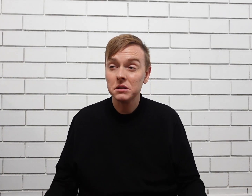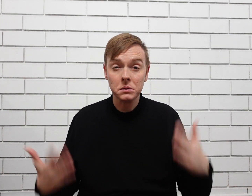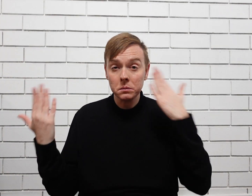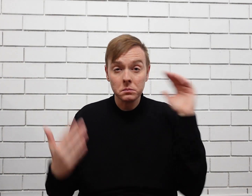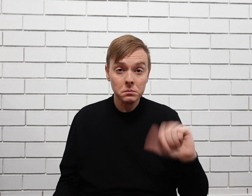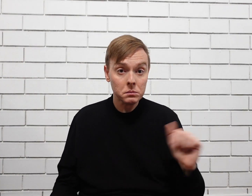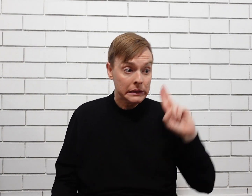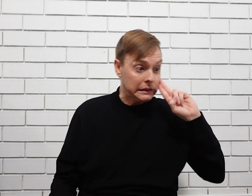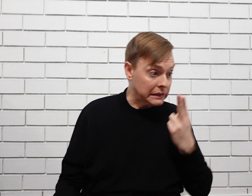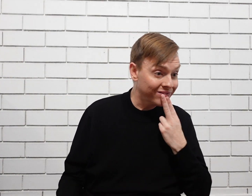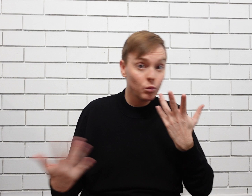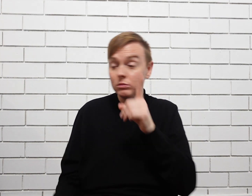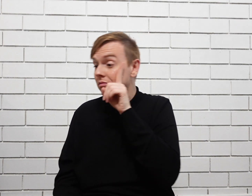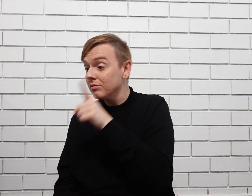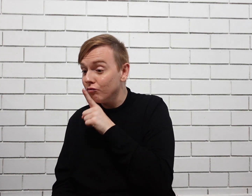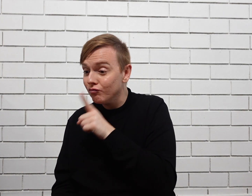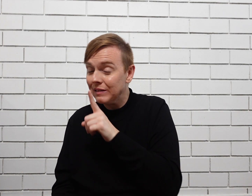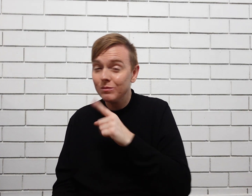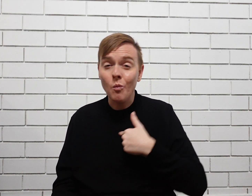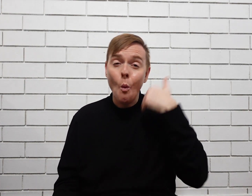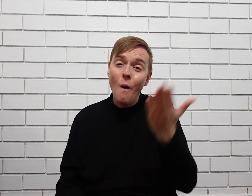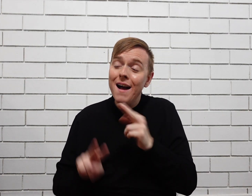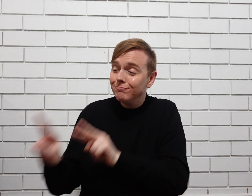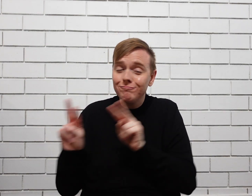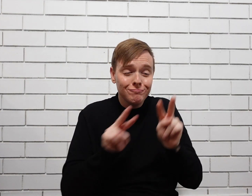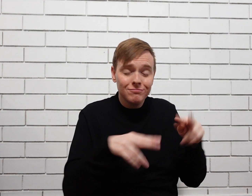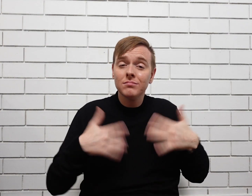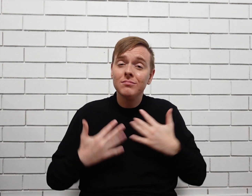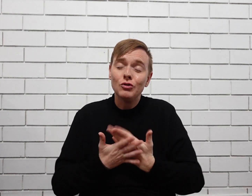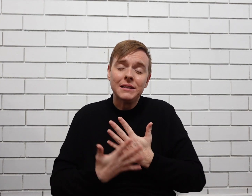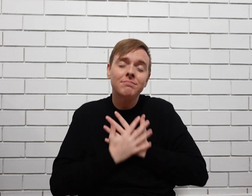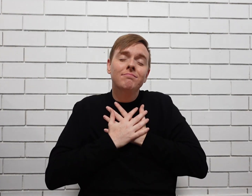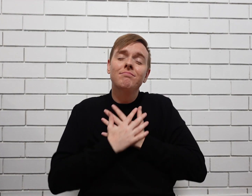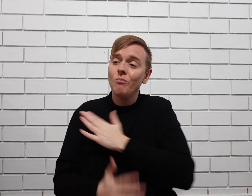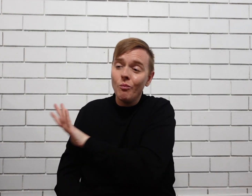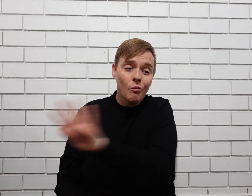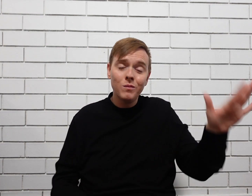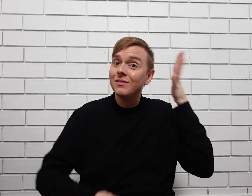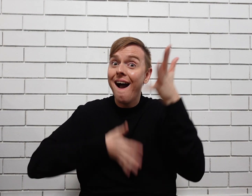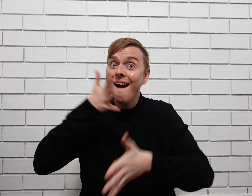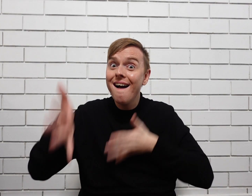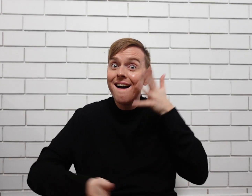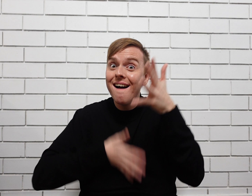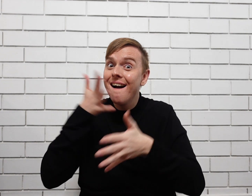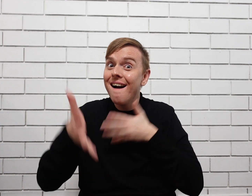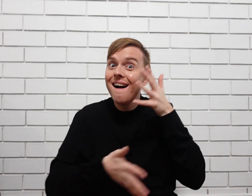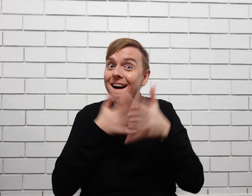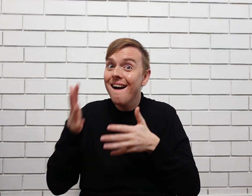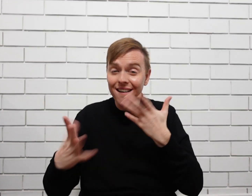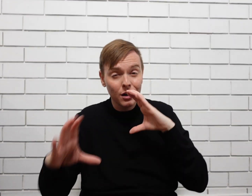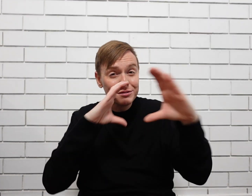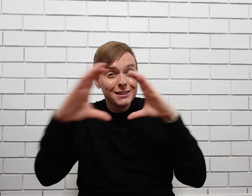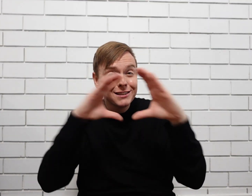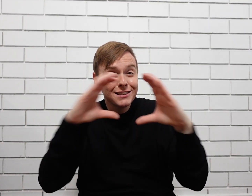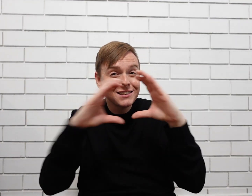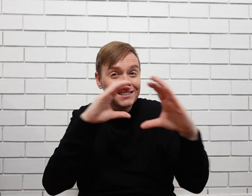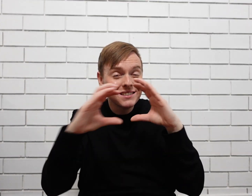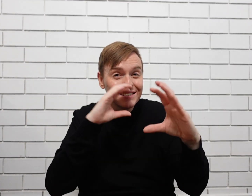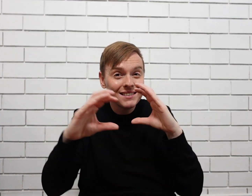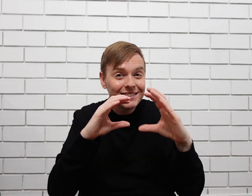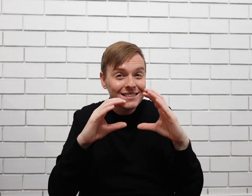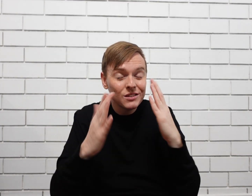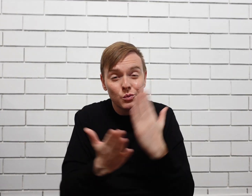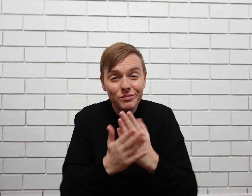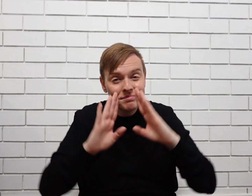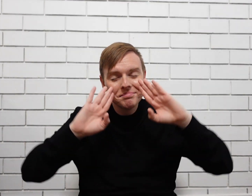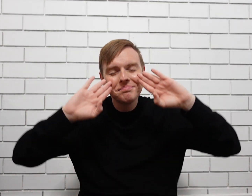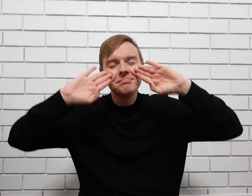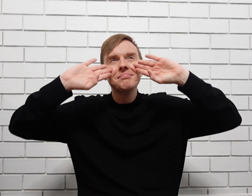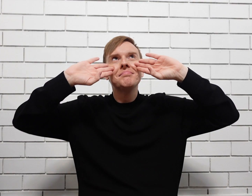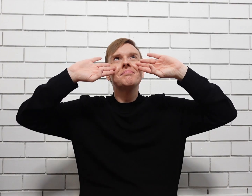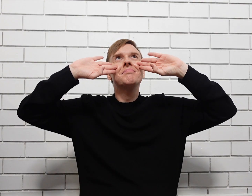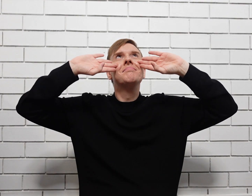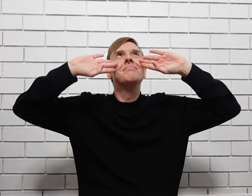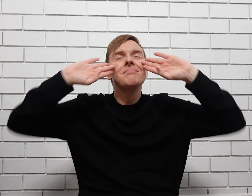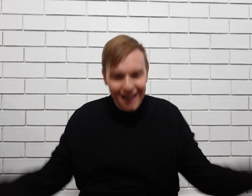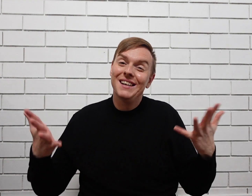Either if they are Deaf or Hearing, I always feel amazed how they use signing to communicate. It's really amazing.